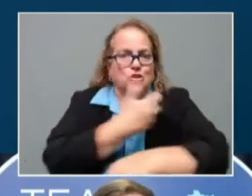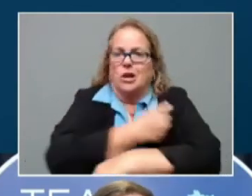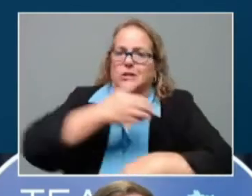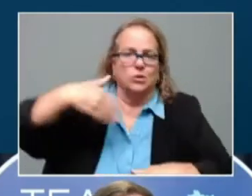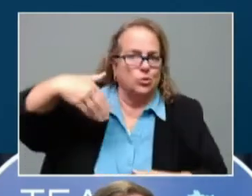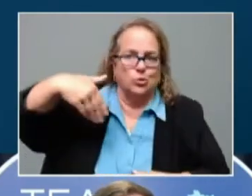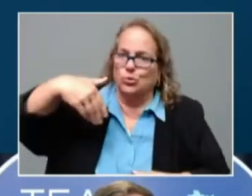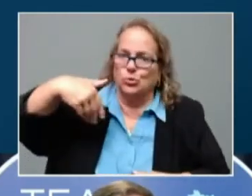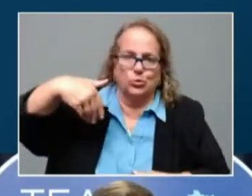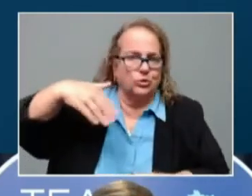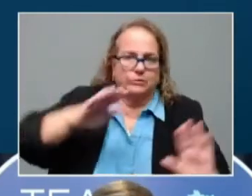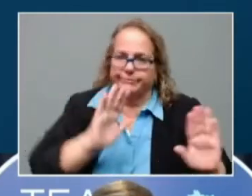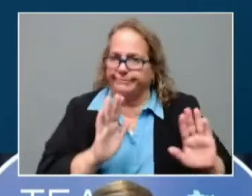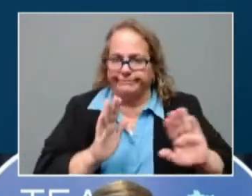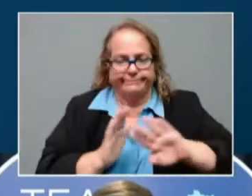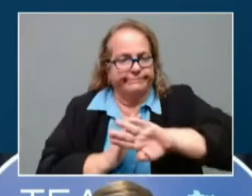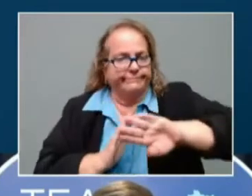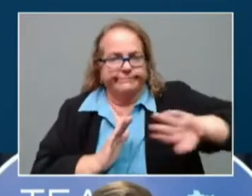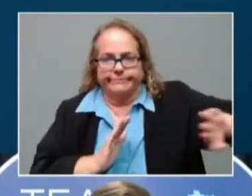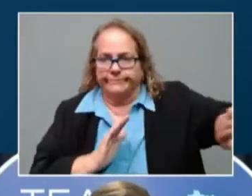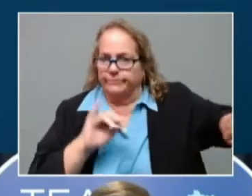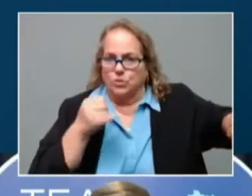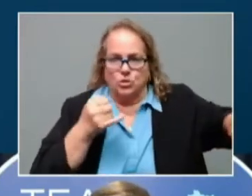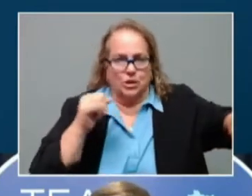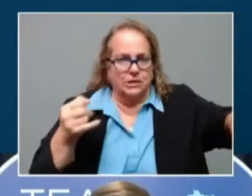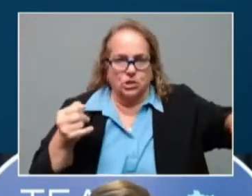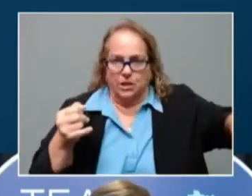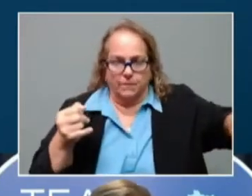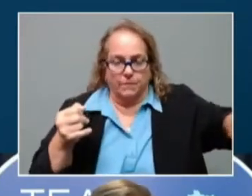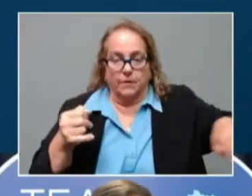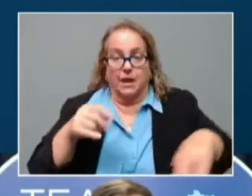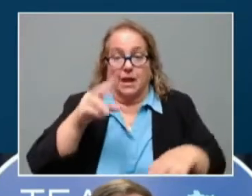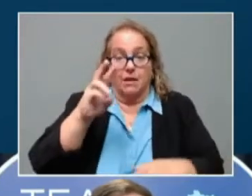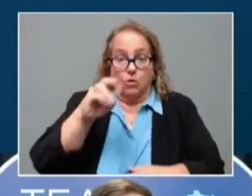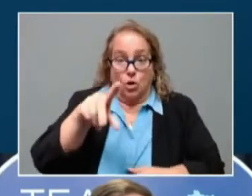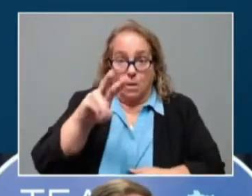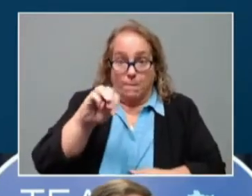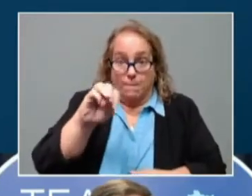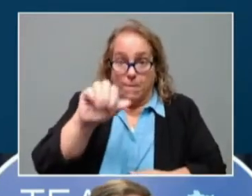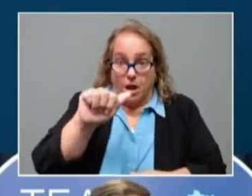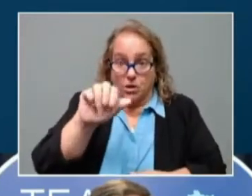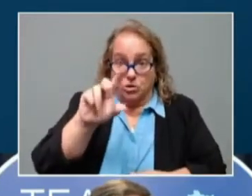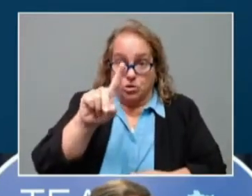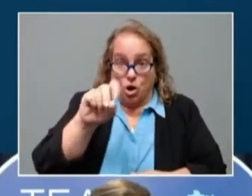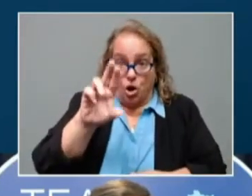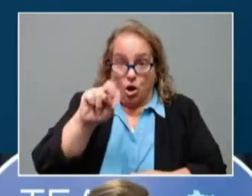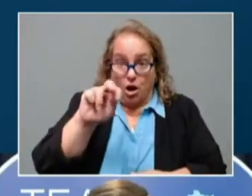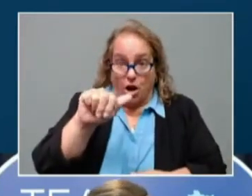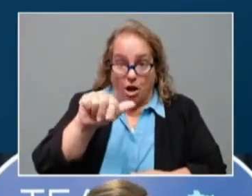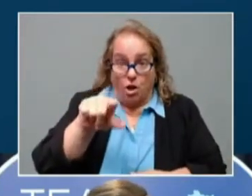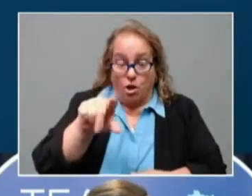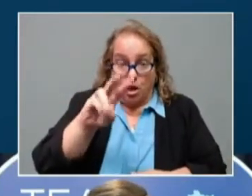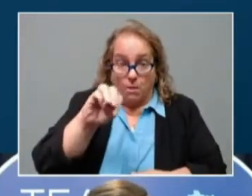if you got Moderna um, only approved thus far. If you are immuno compromised.